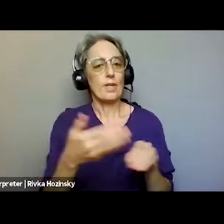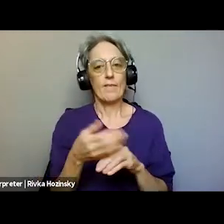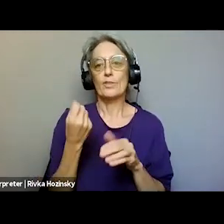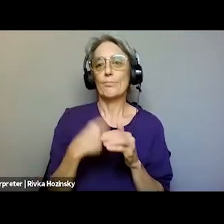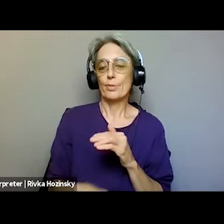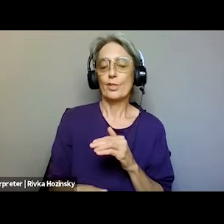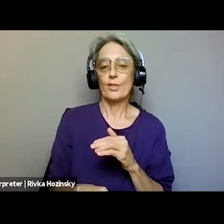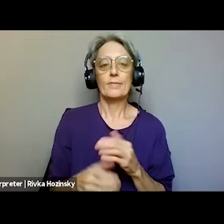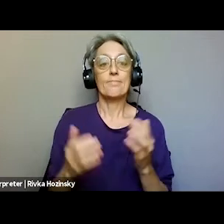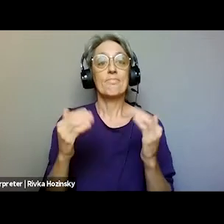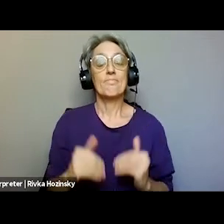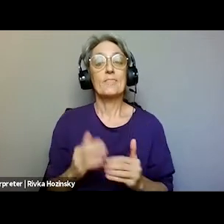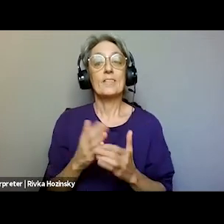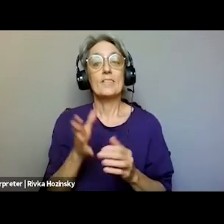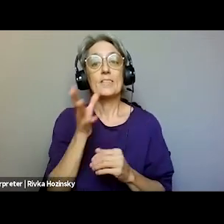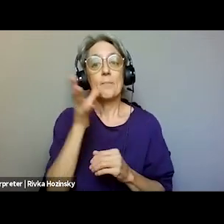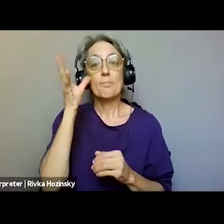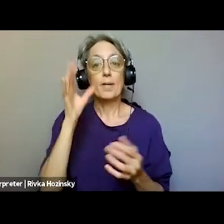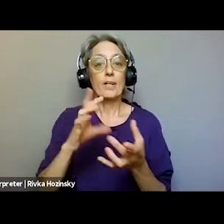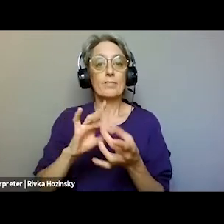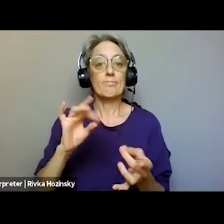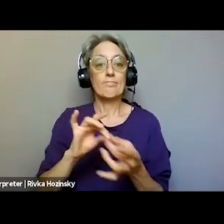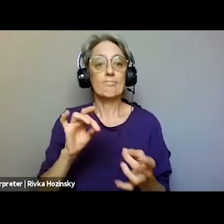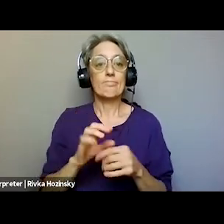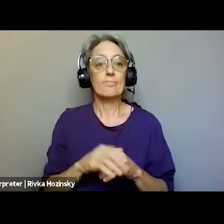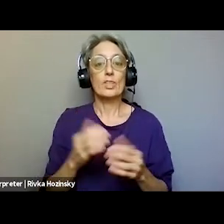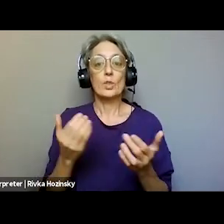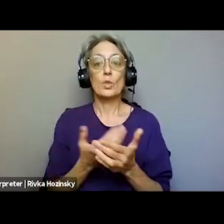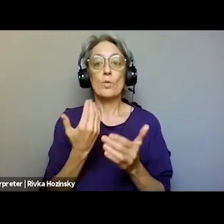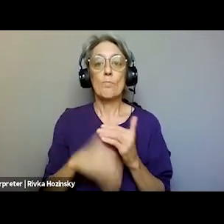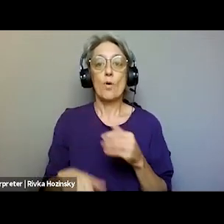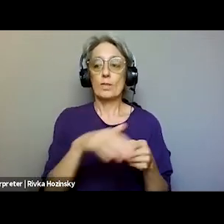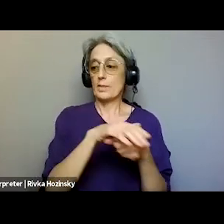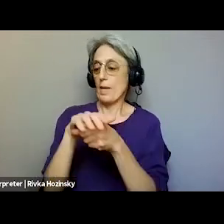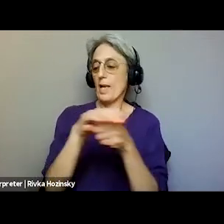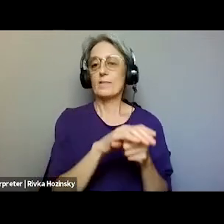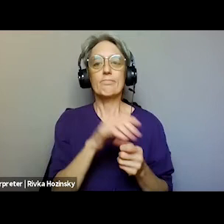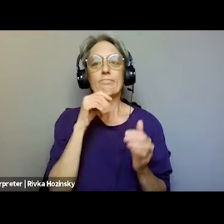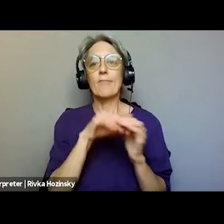Parents also talked about inaccessible newborn spaces which again really sort of contributed to